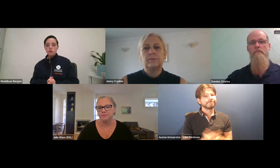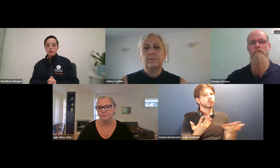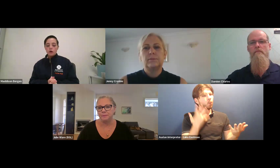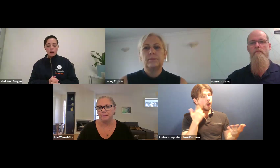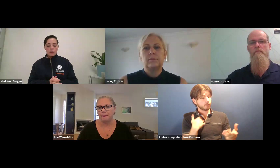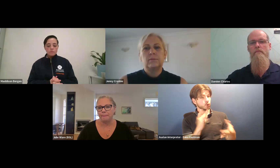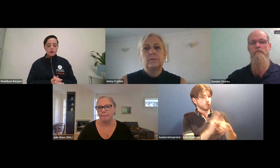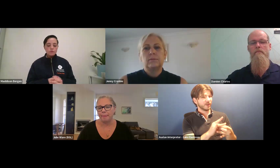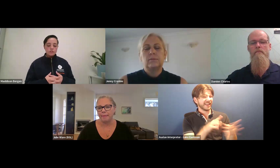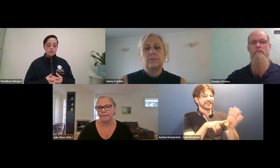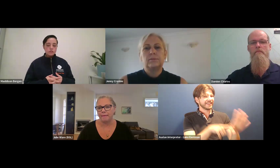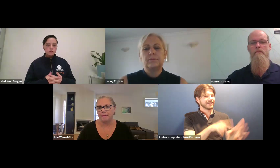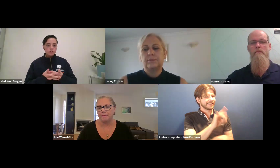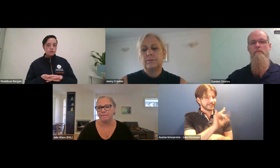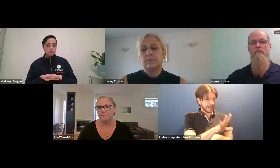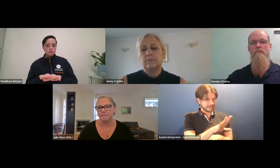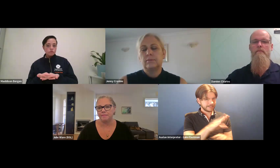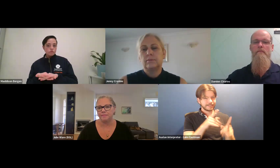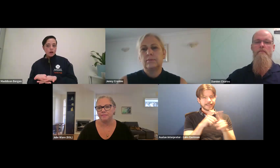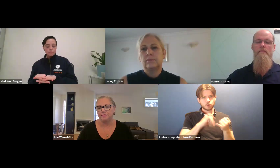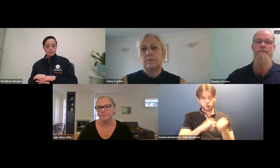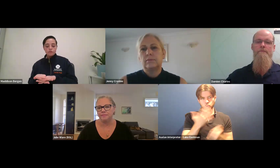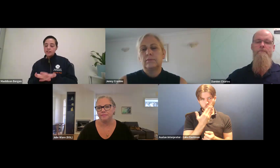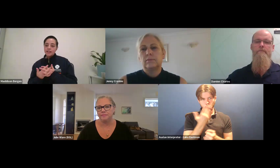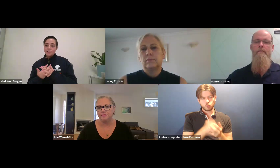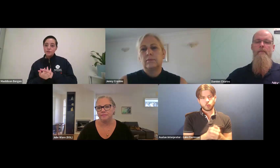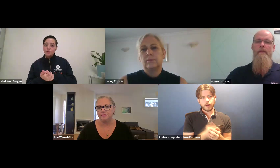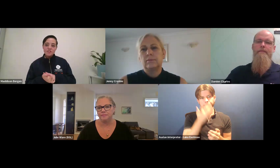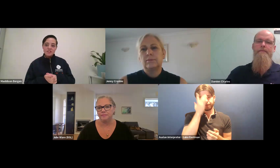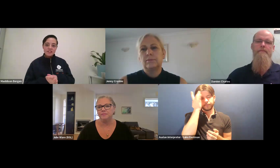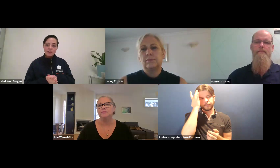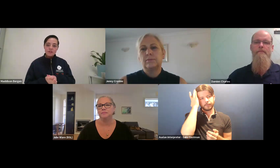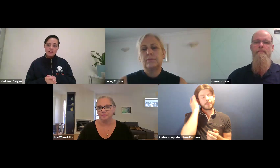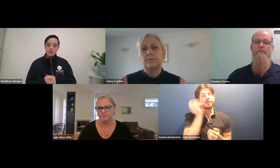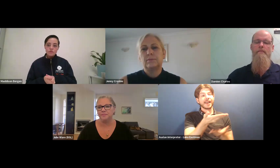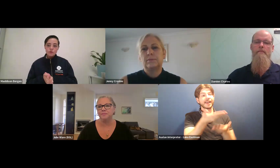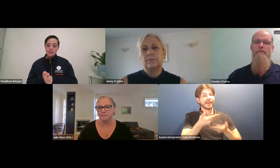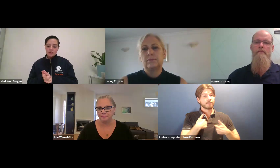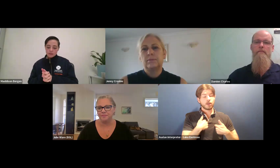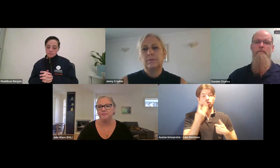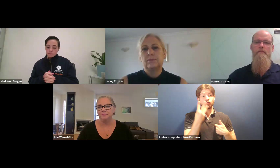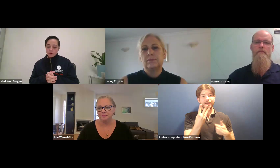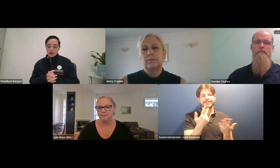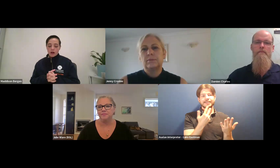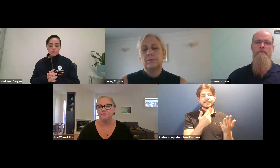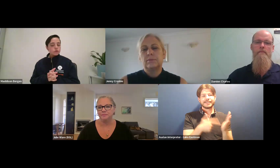School I was given three taster